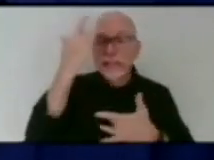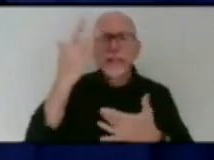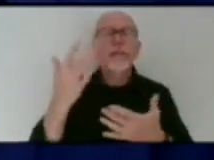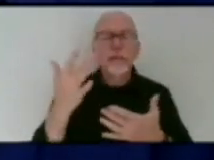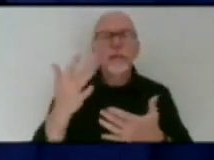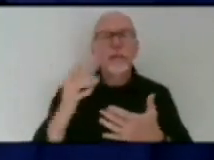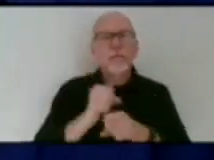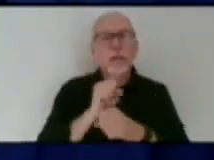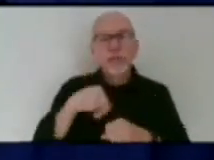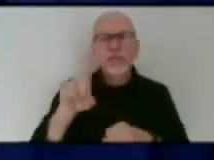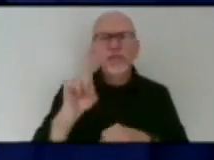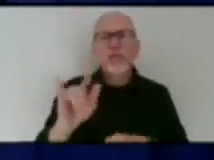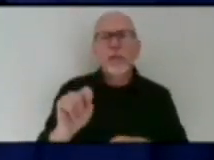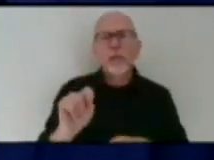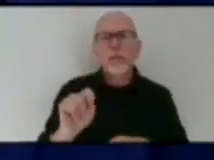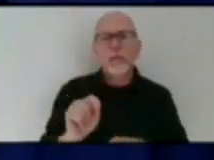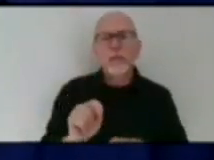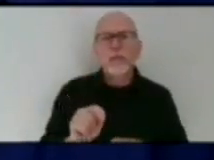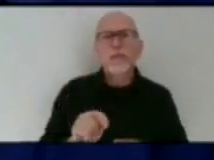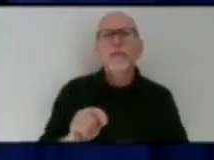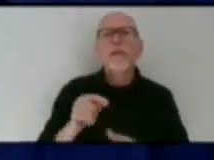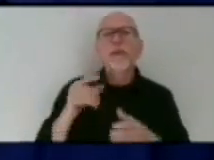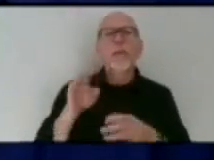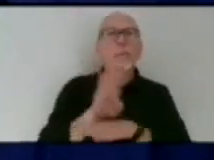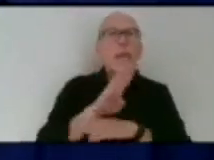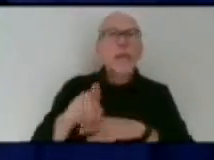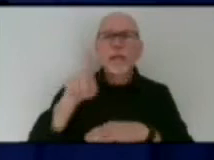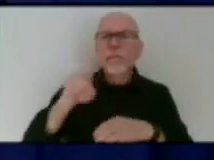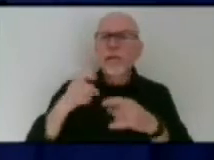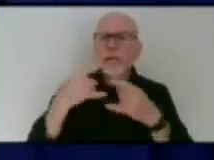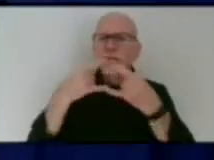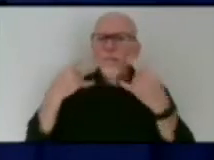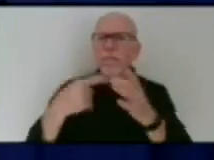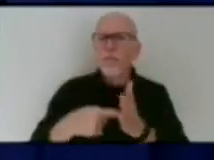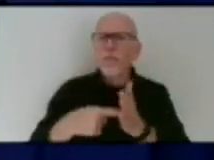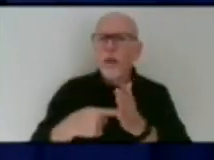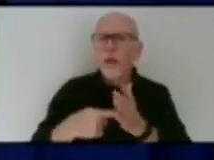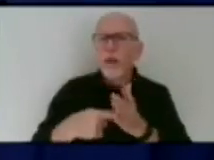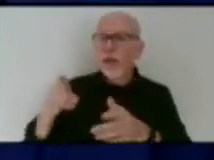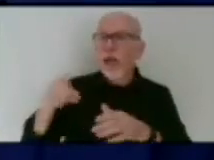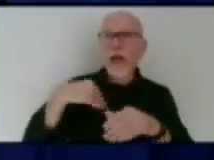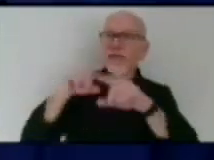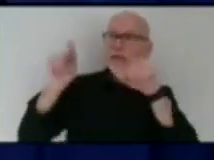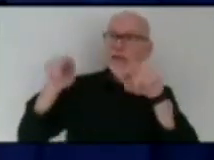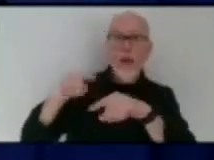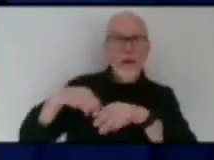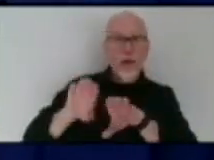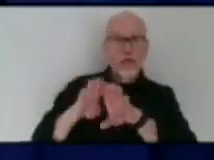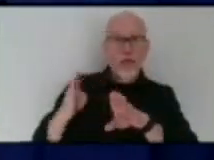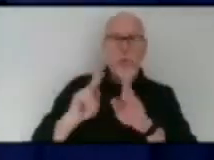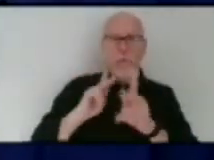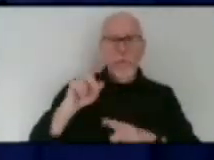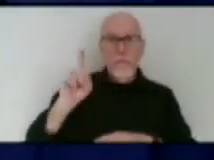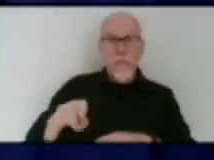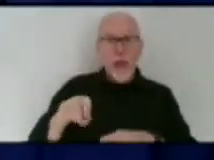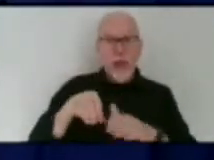businesses are requiring, the mass that they're posting on the door, that people have to wear, that they're actually being worn, that people are